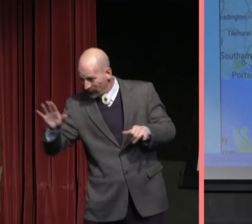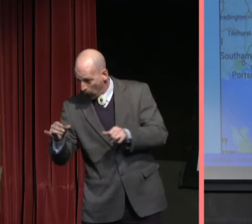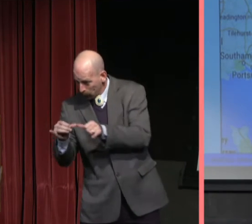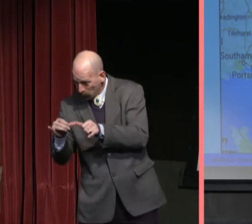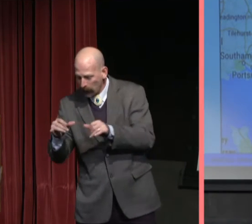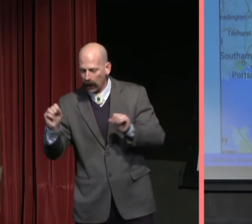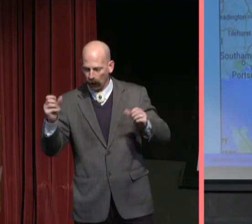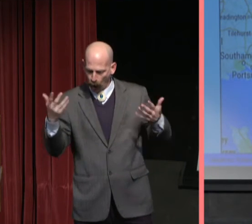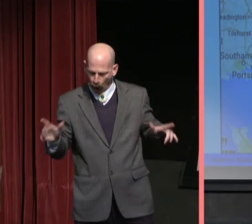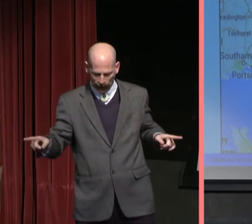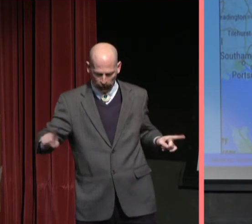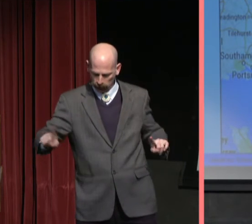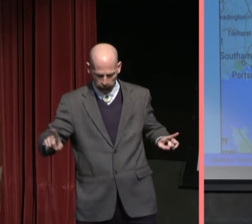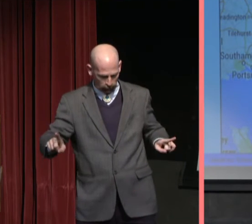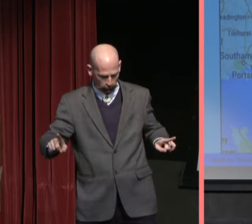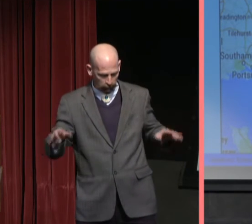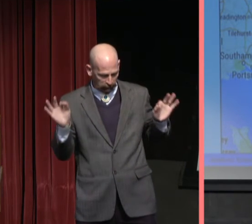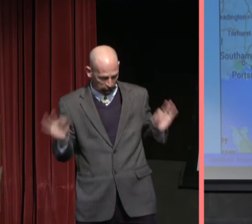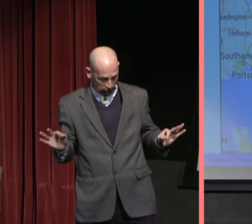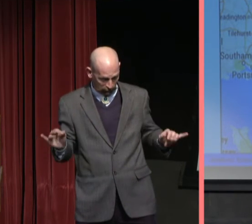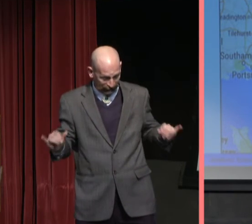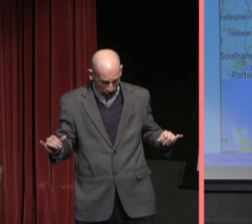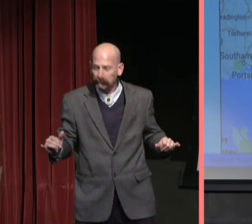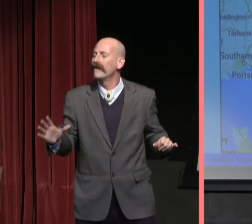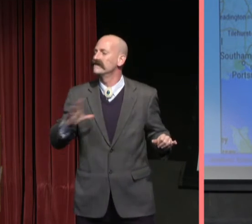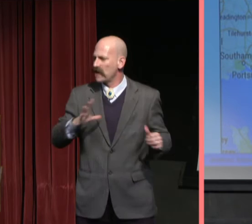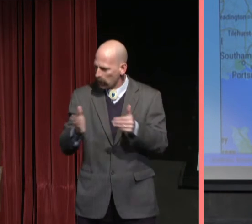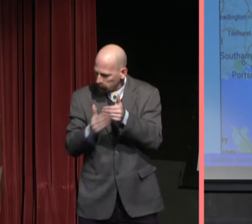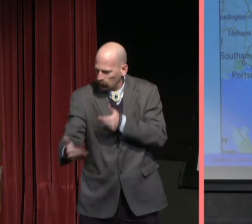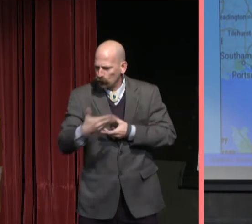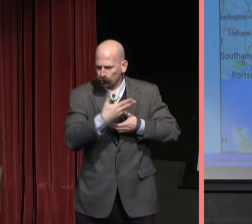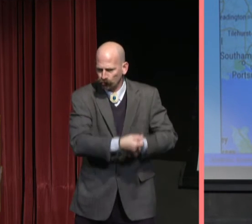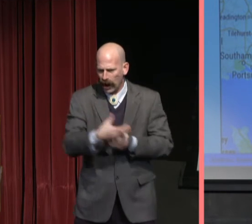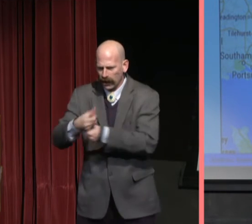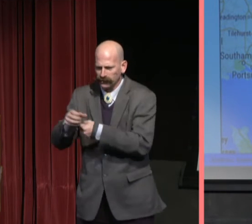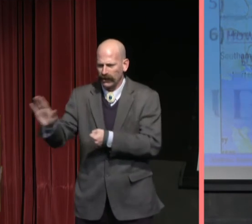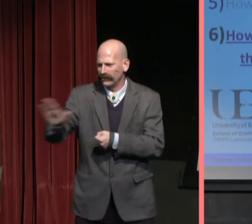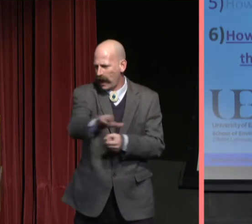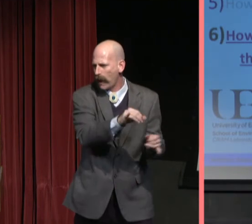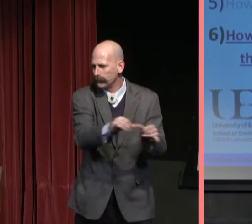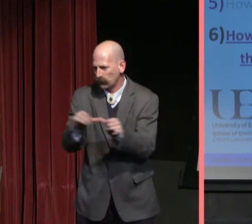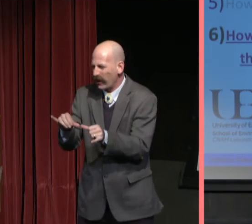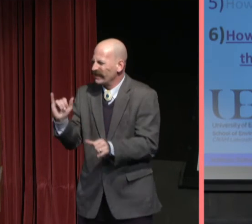So that's what the GOLLUM program is all about.